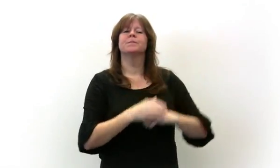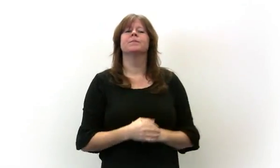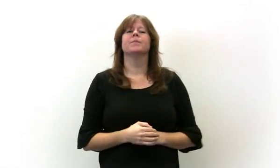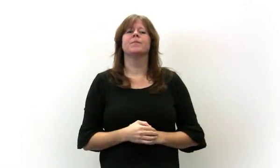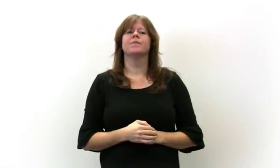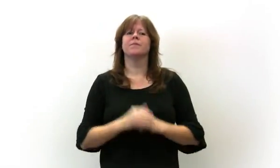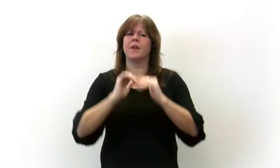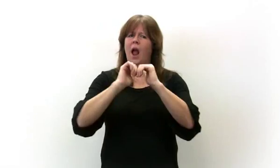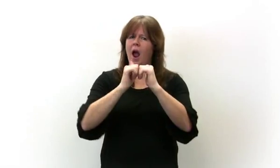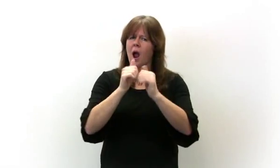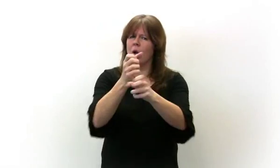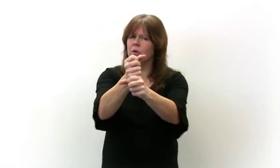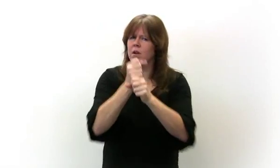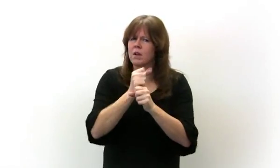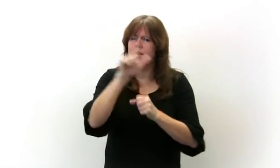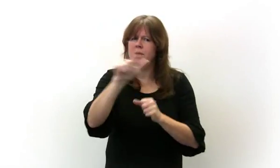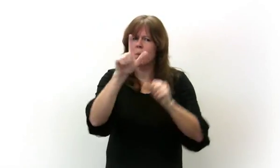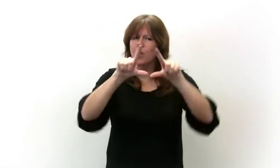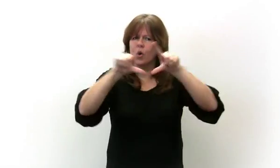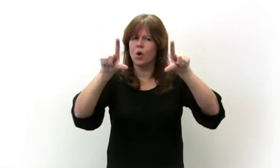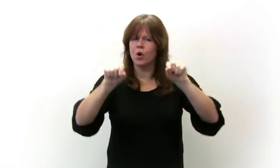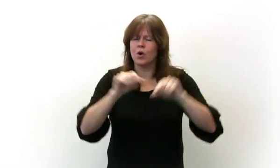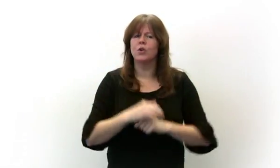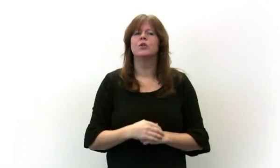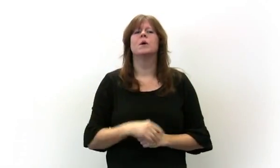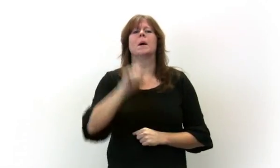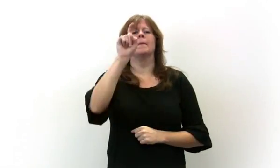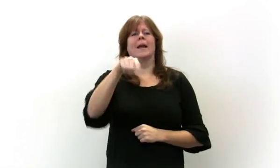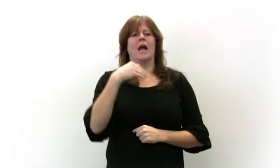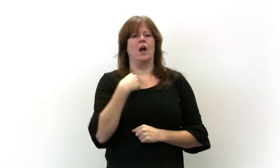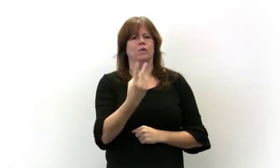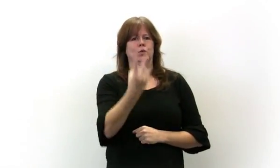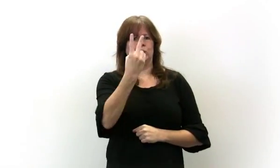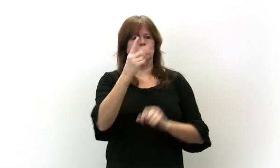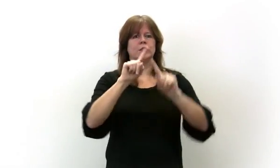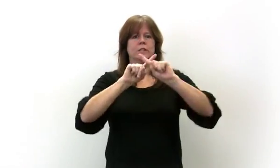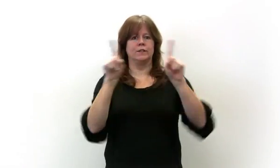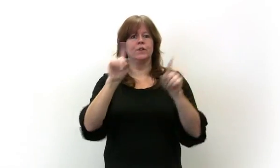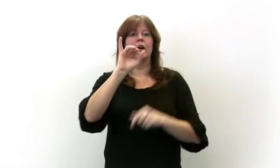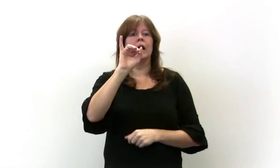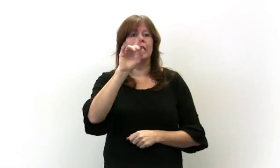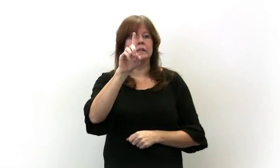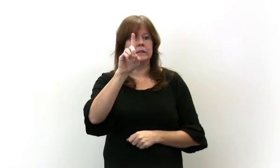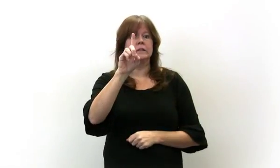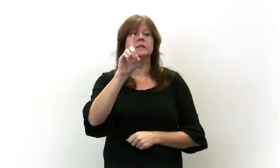You need two pieces of identification.